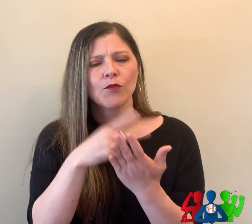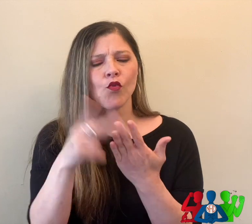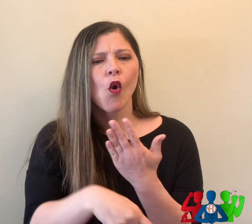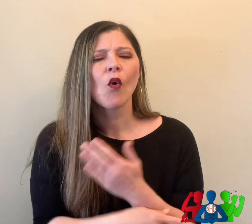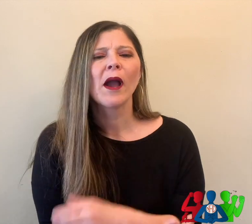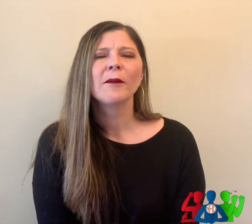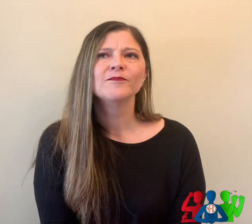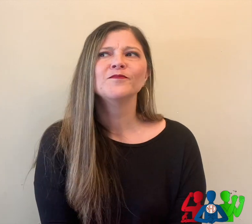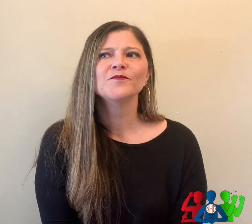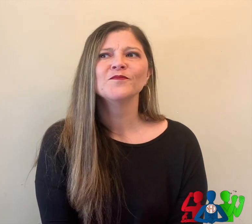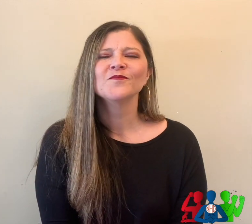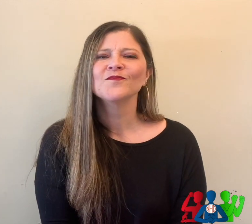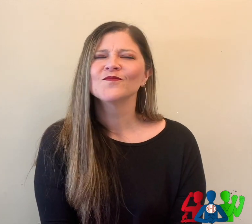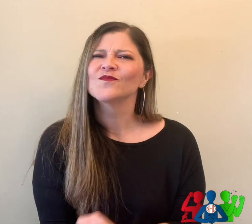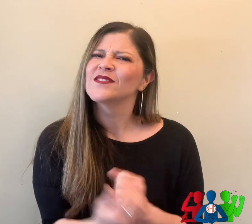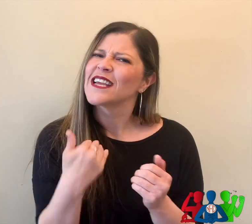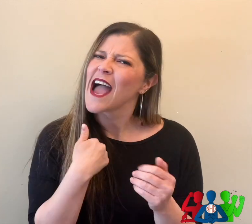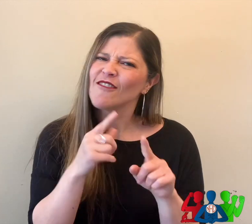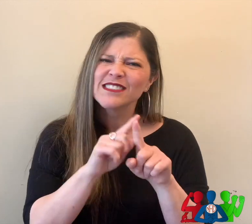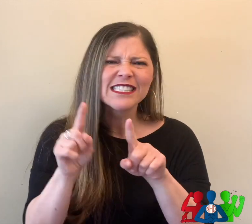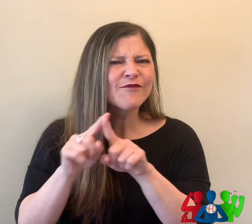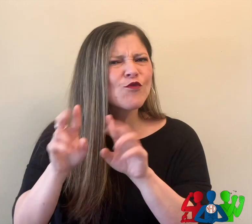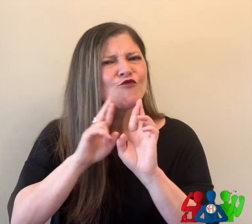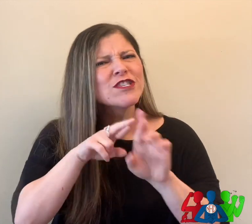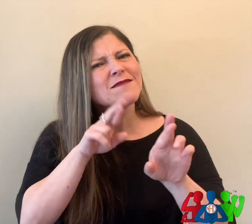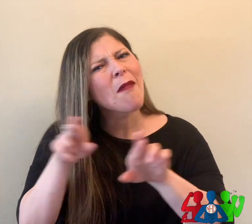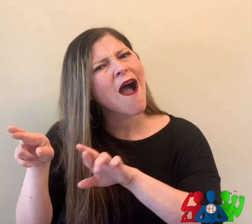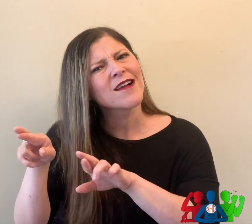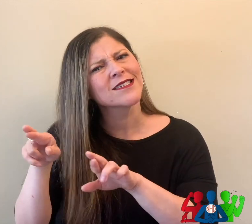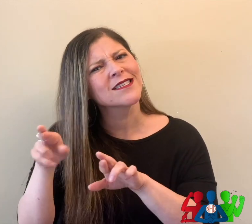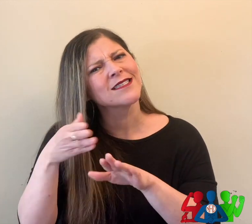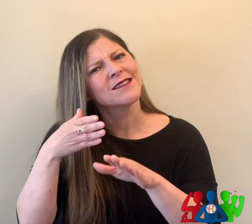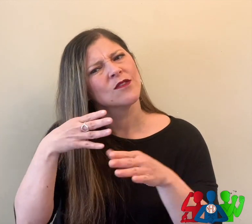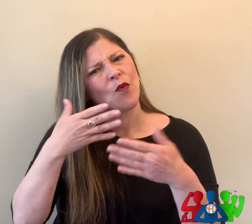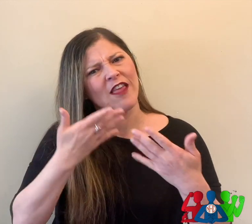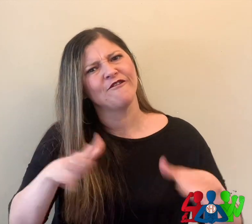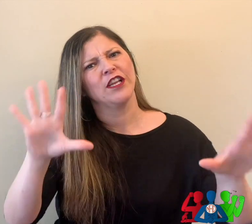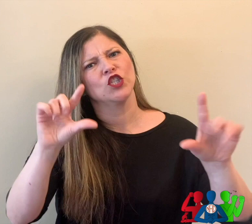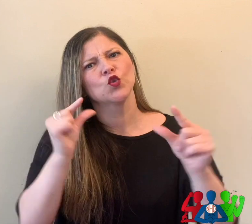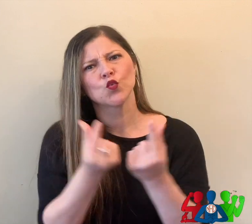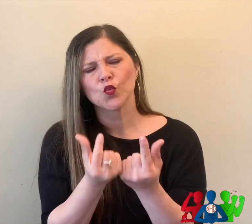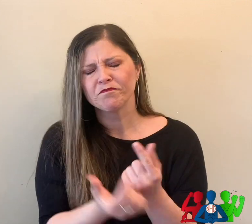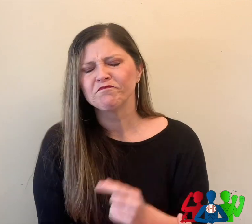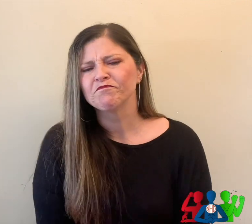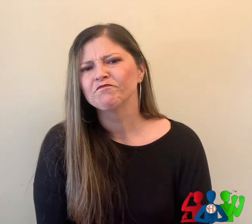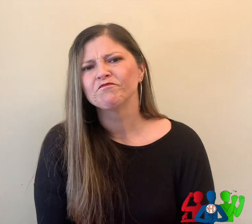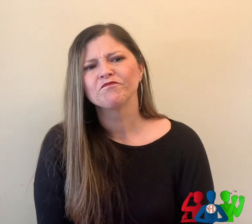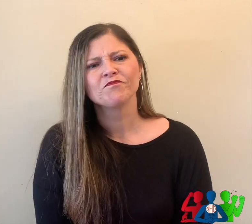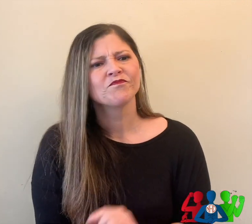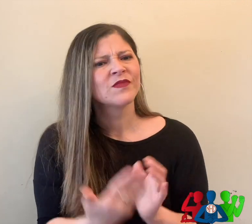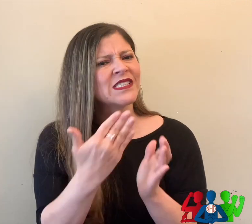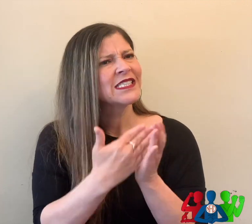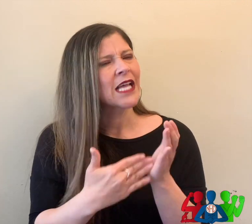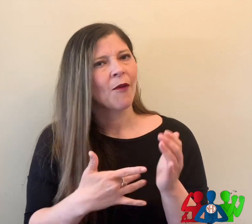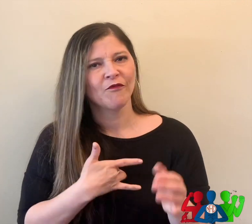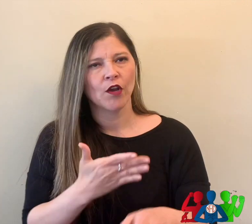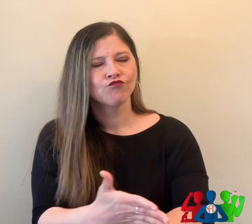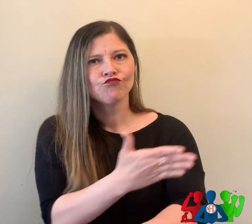the future. It's important that you support an ESP program if you have one and respond to